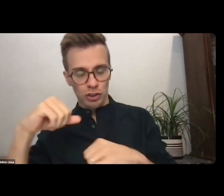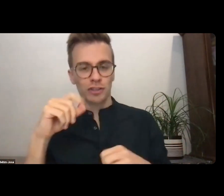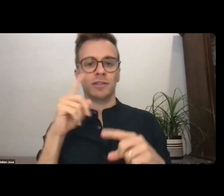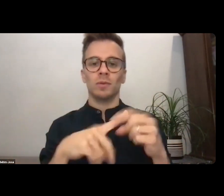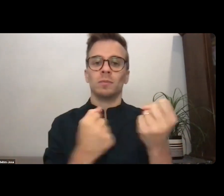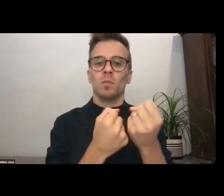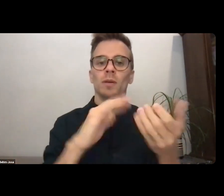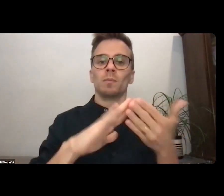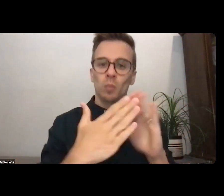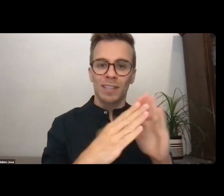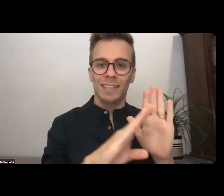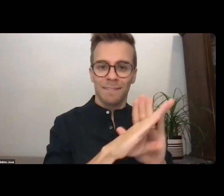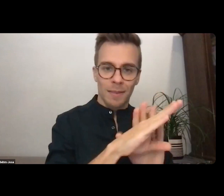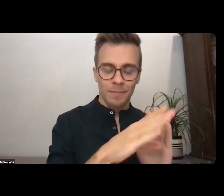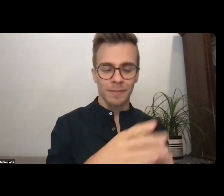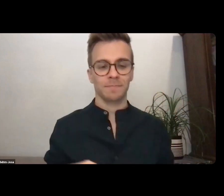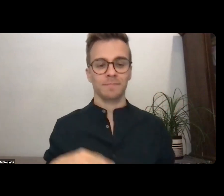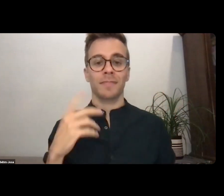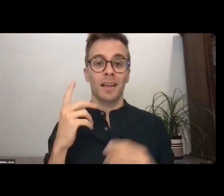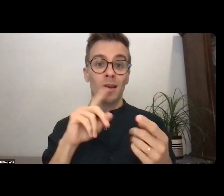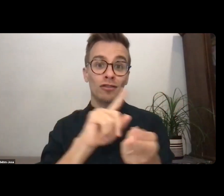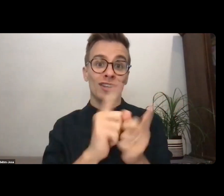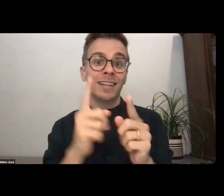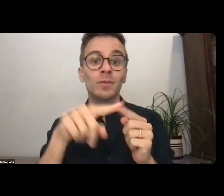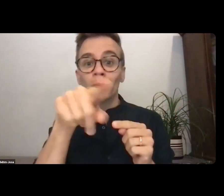social infrastructures in a way that can support community development.